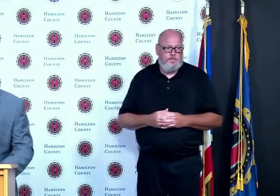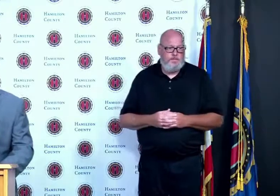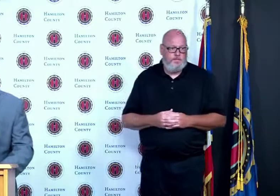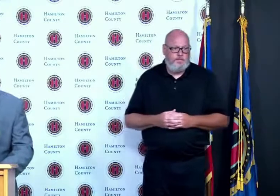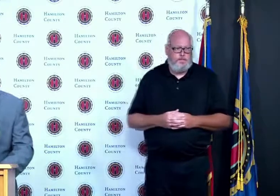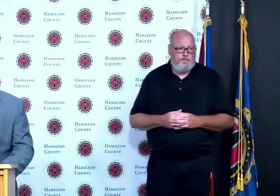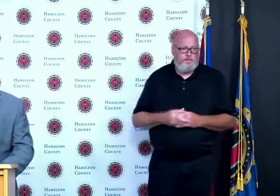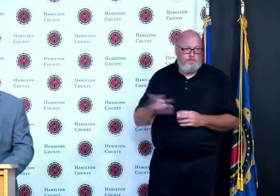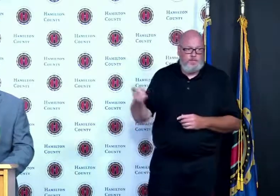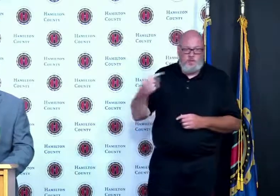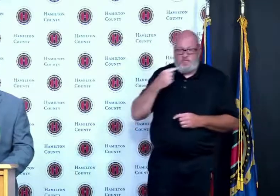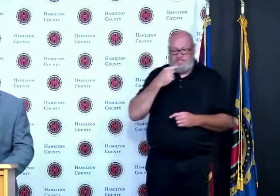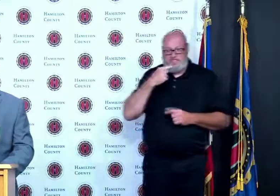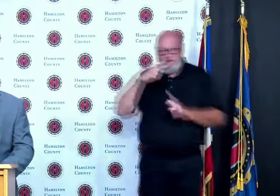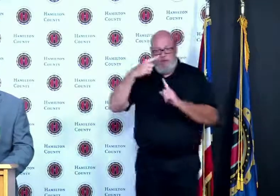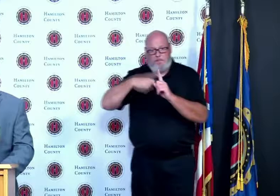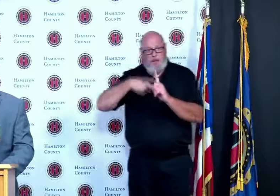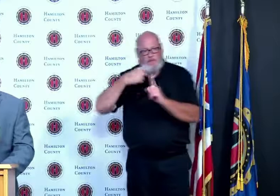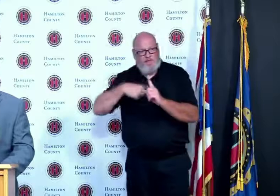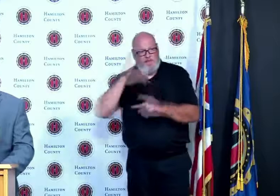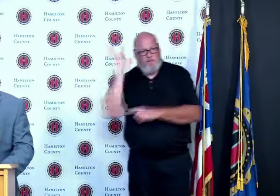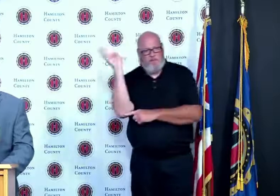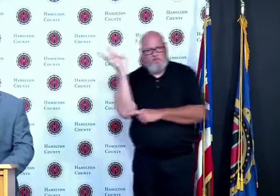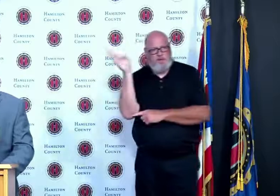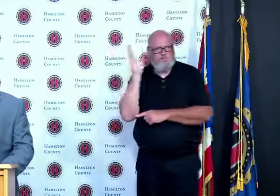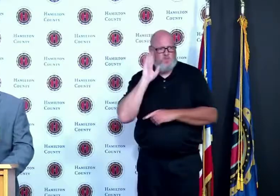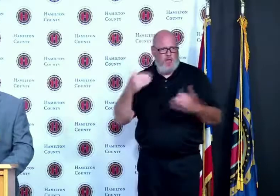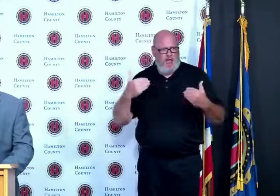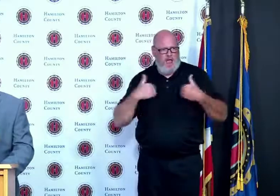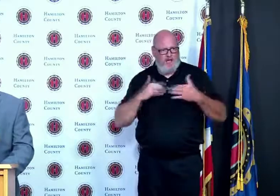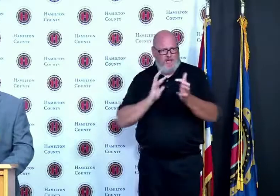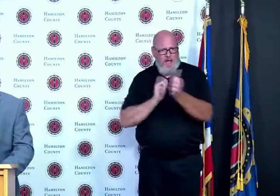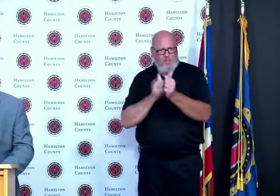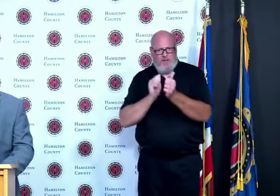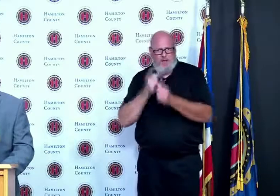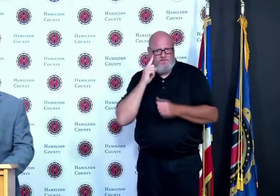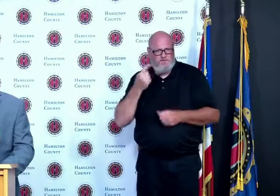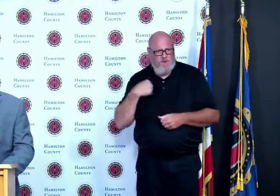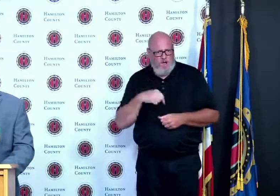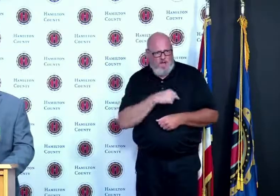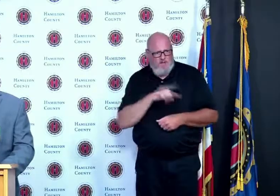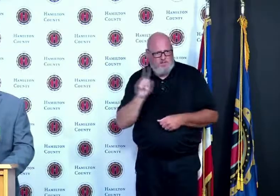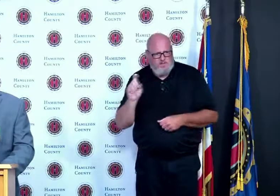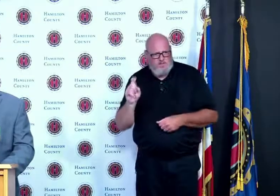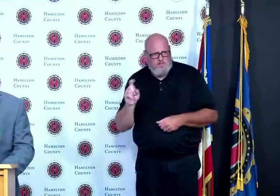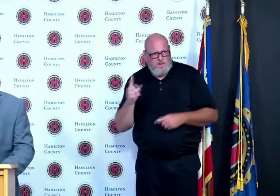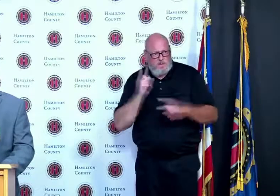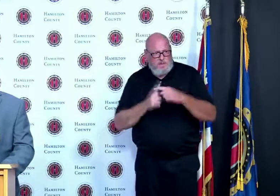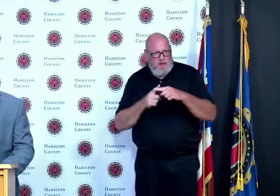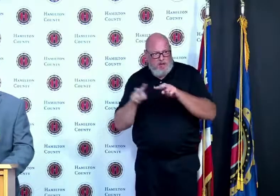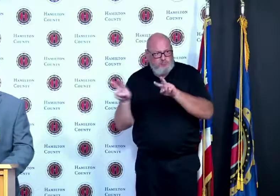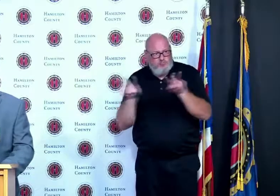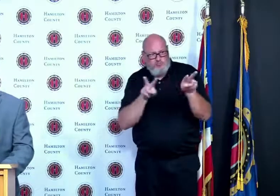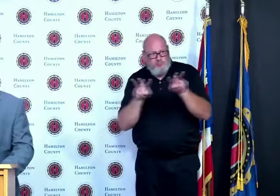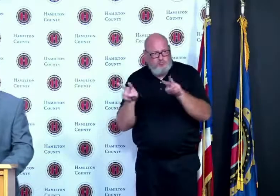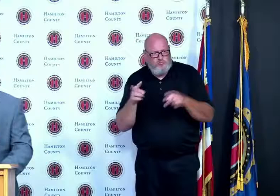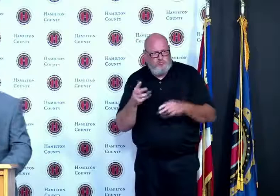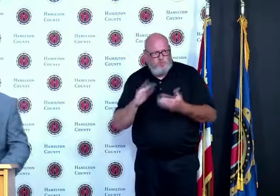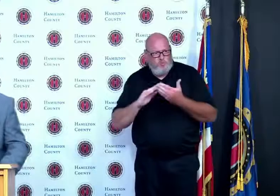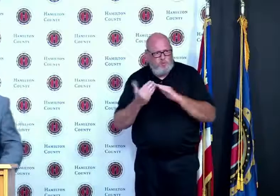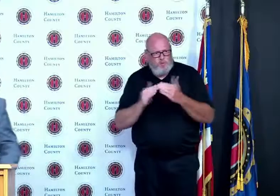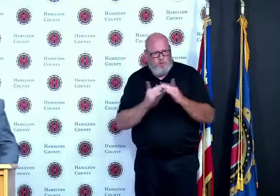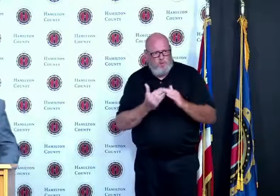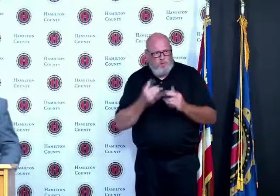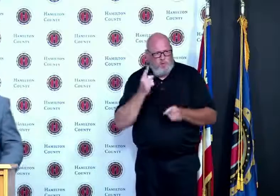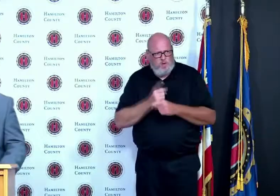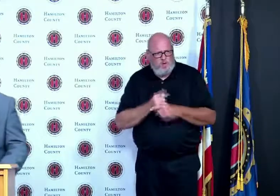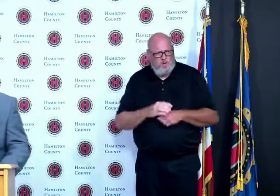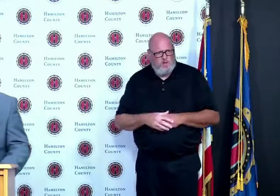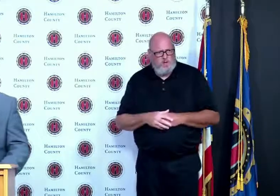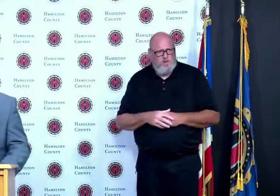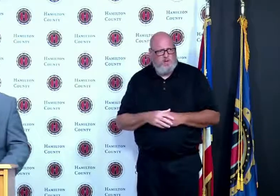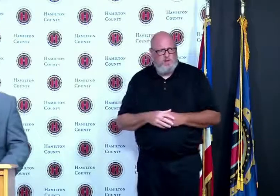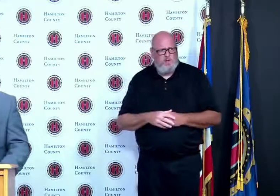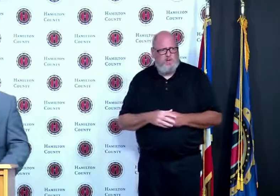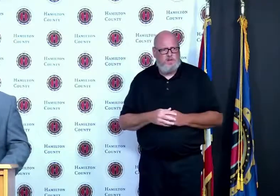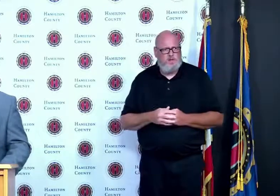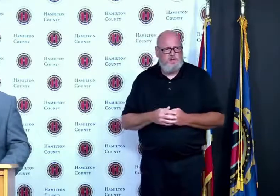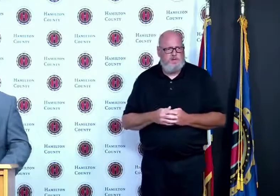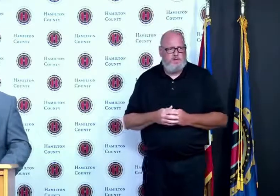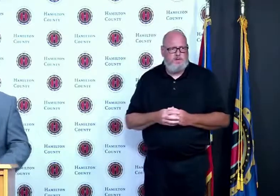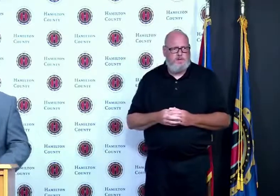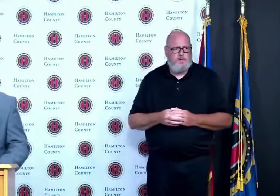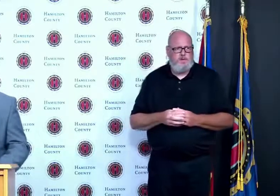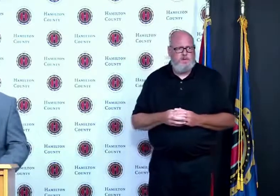you're be doing the surveillance as we are inside more in October or November